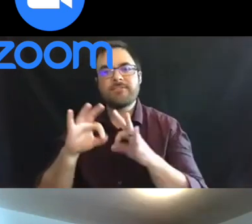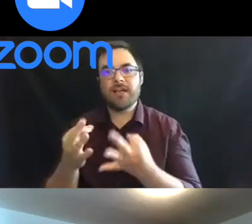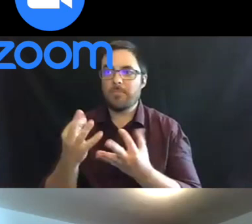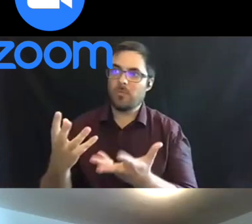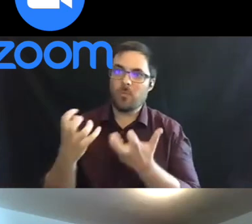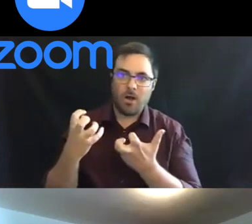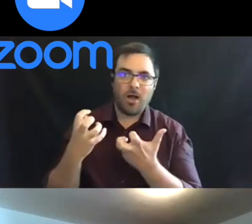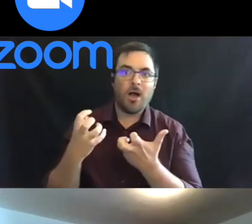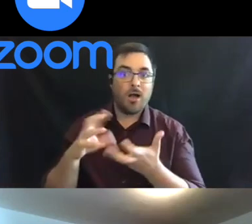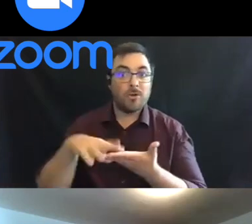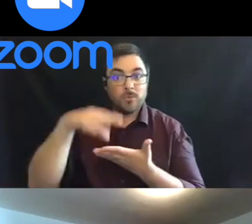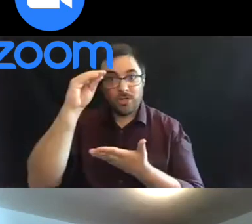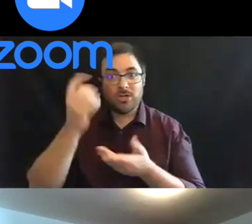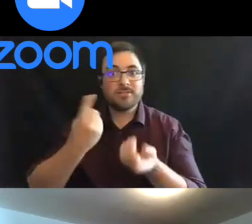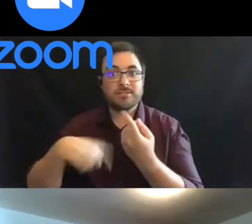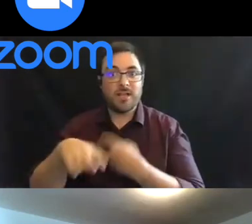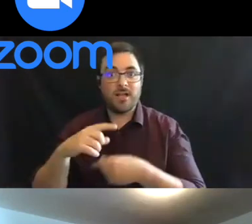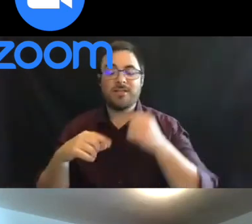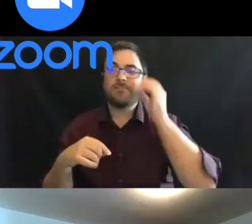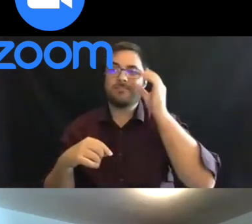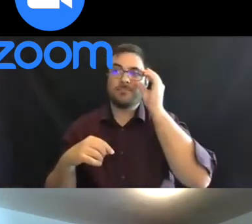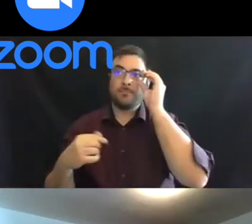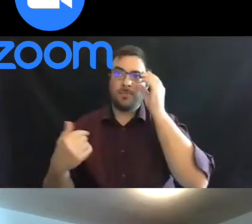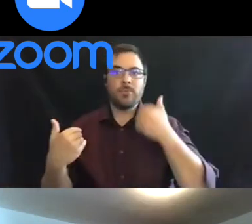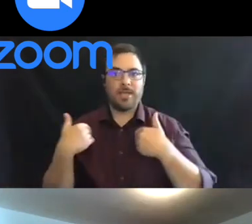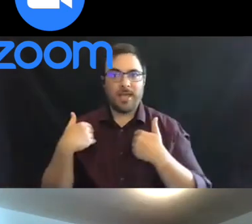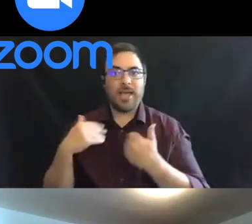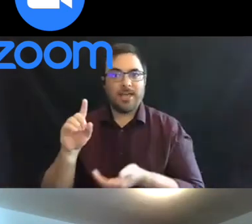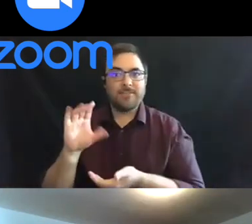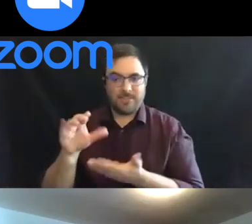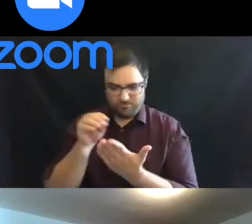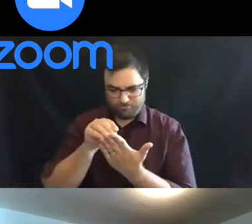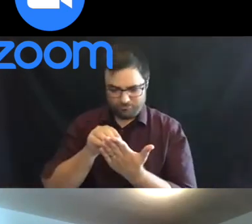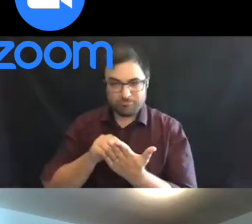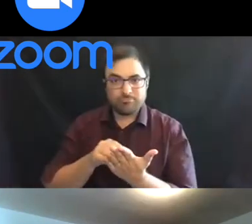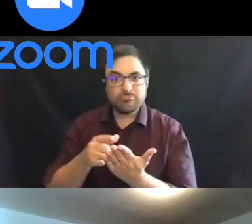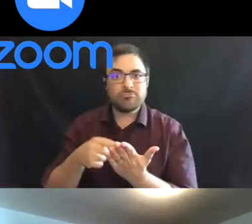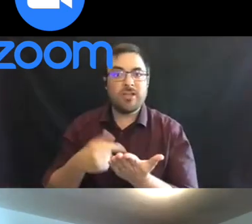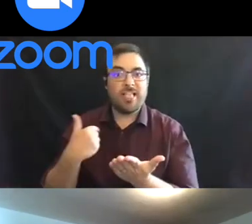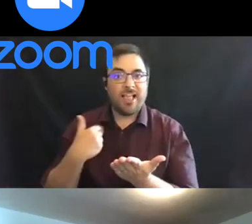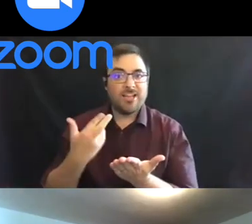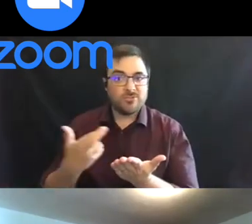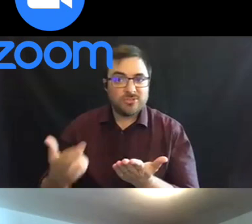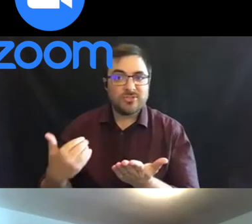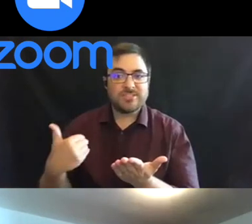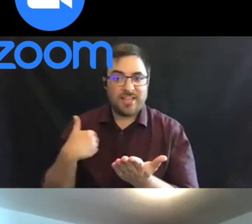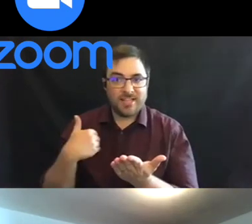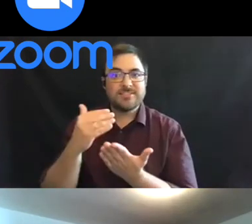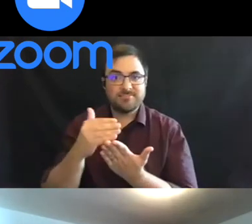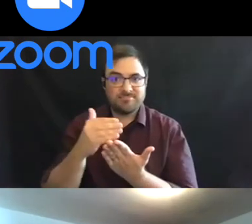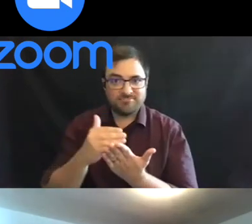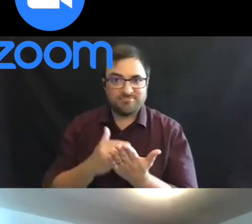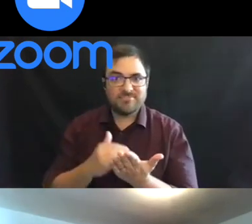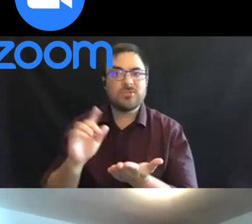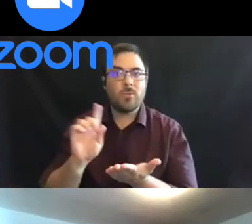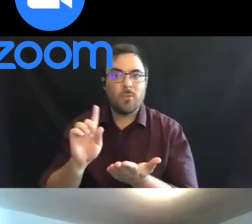learn sign language, we have a document that lists it also. On the document list sign it but it also